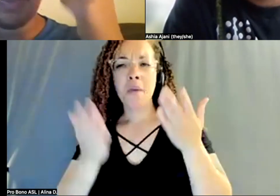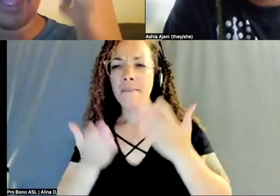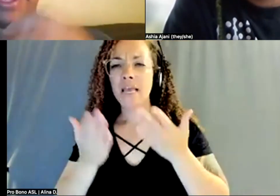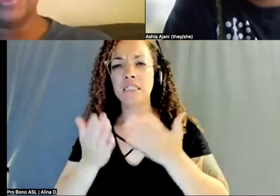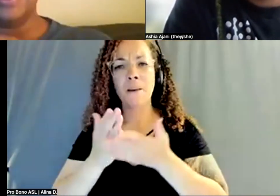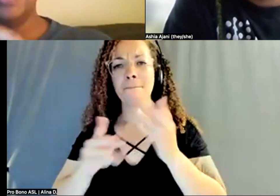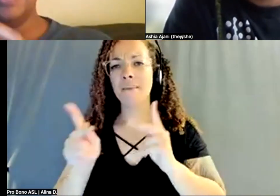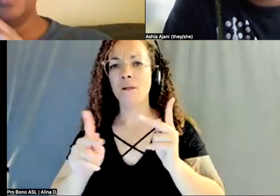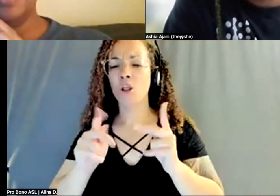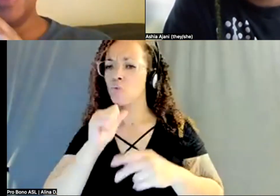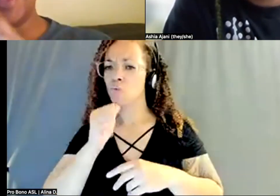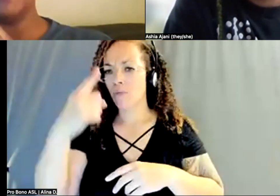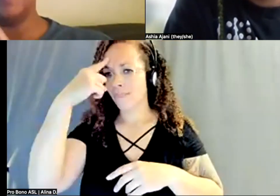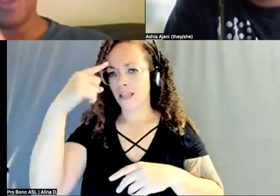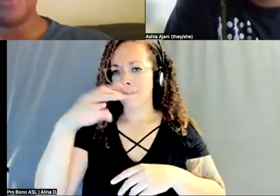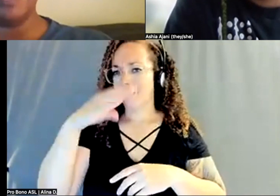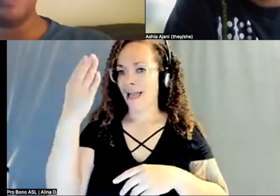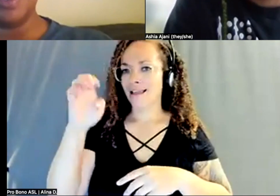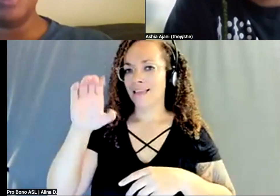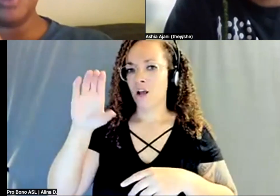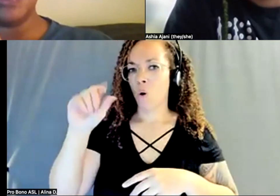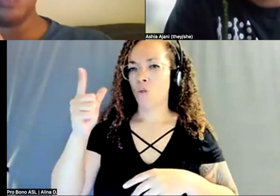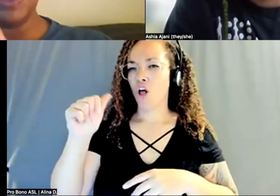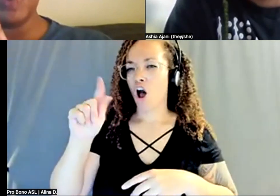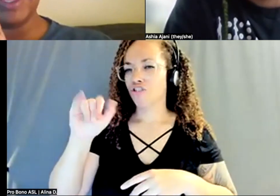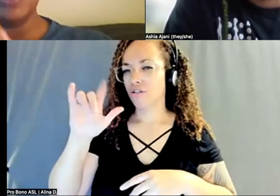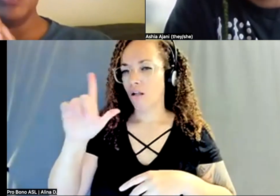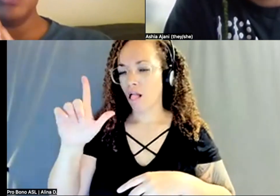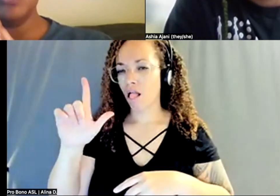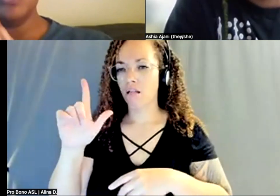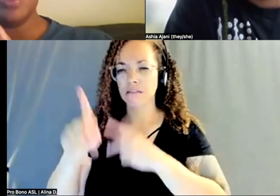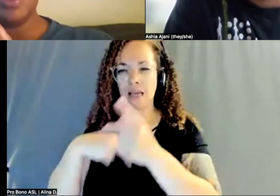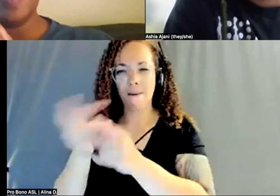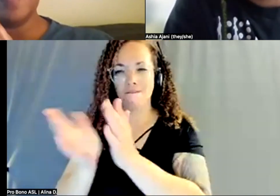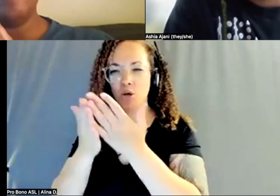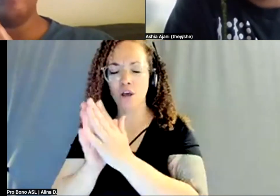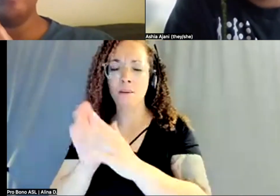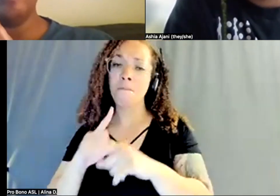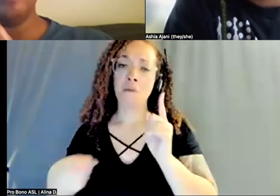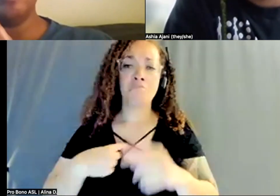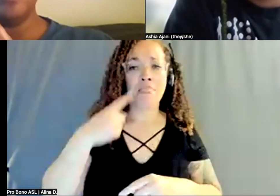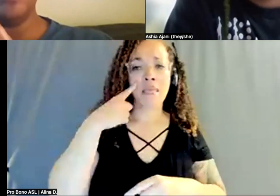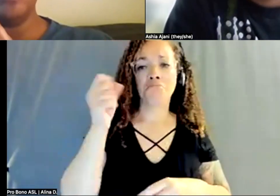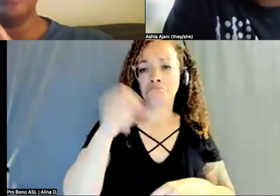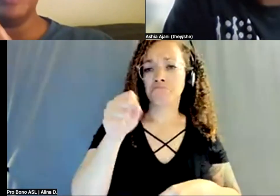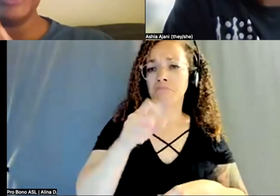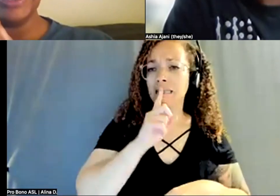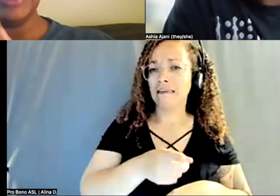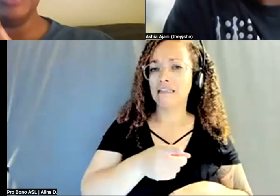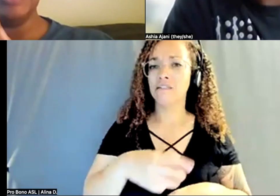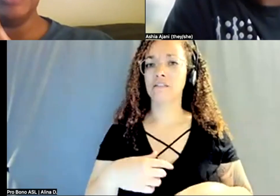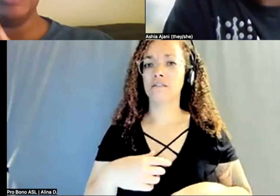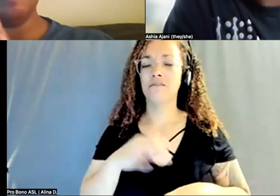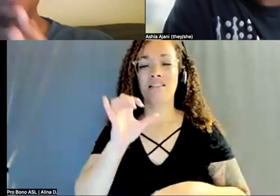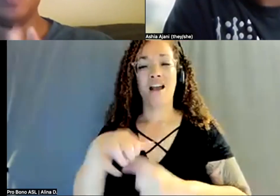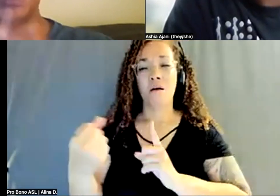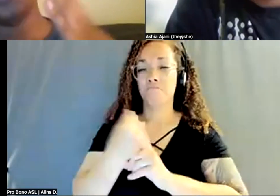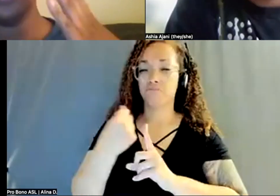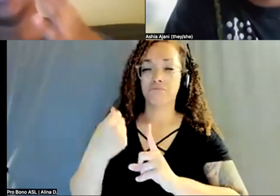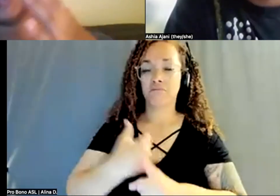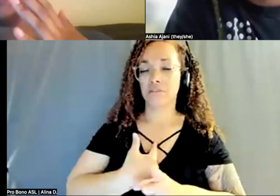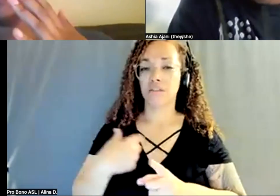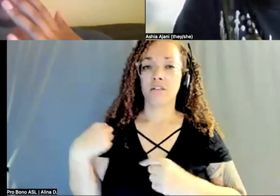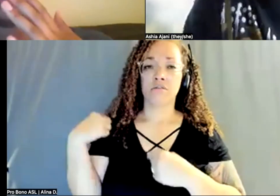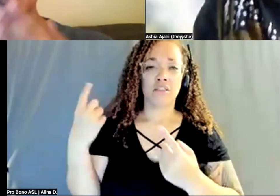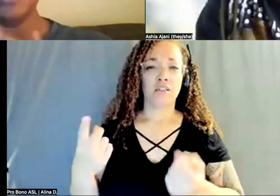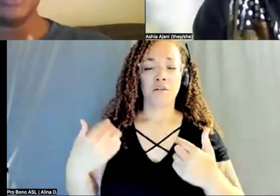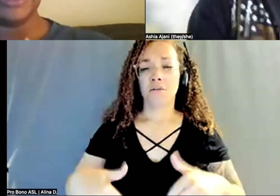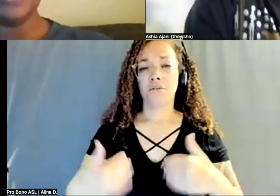And that has impacted me in so many ways. From its like political incisiveness, to like,